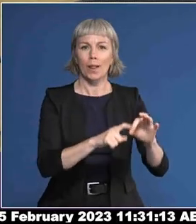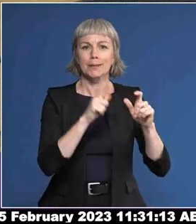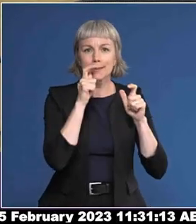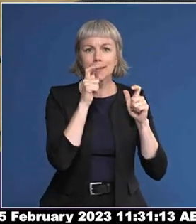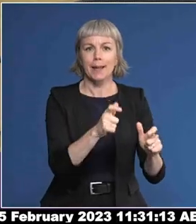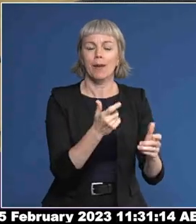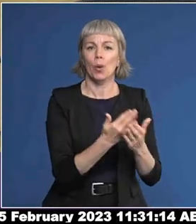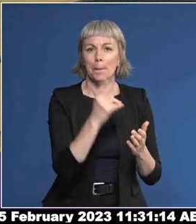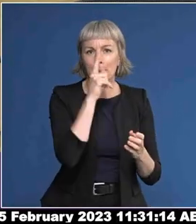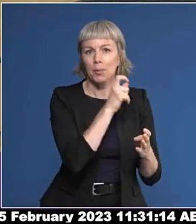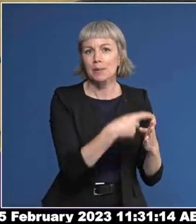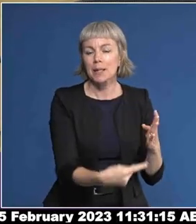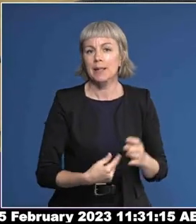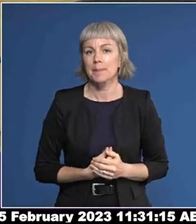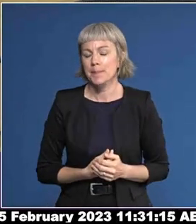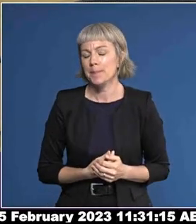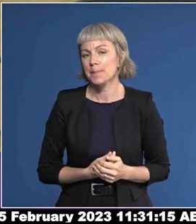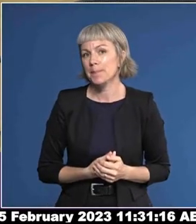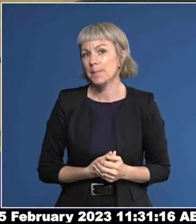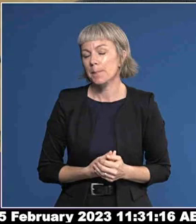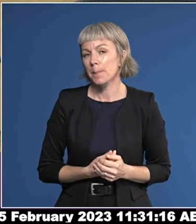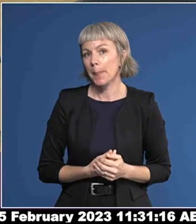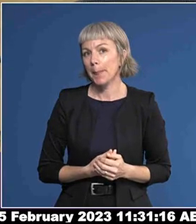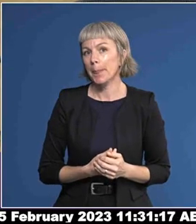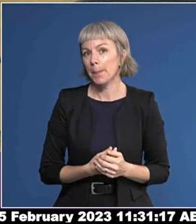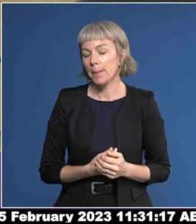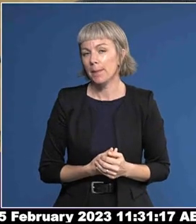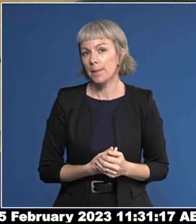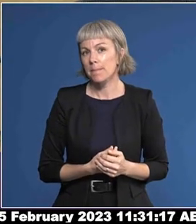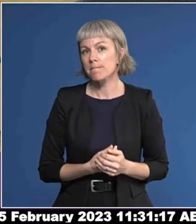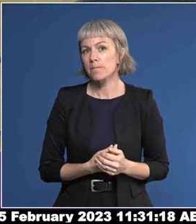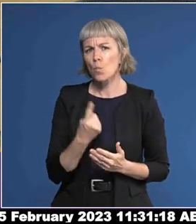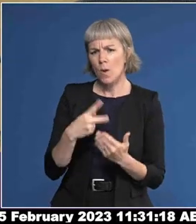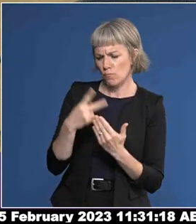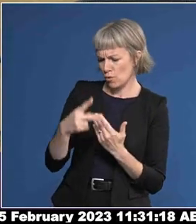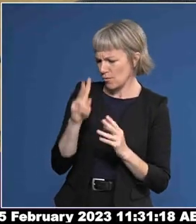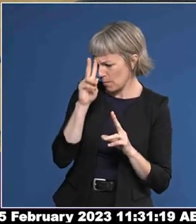some aspects of how the - what was a program called Paces worked.